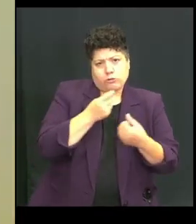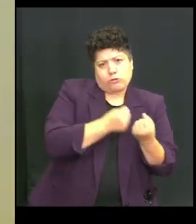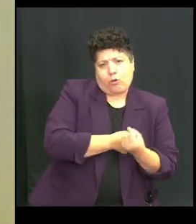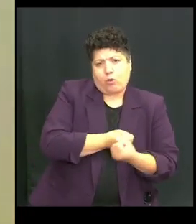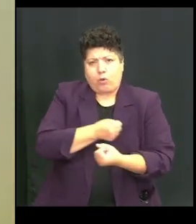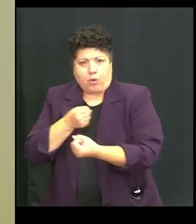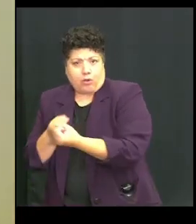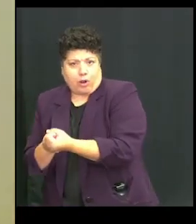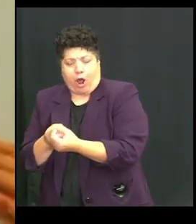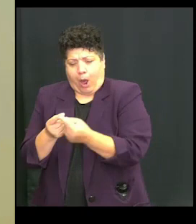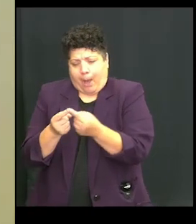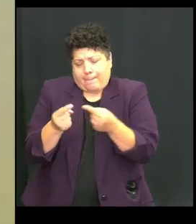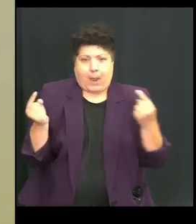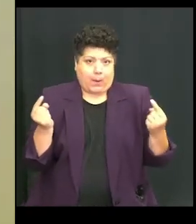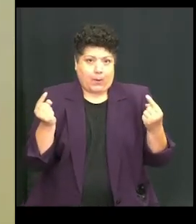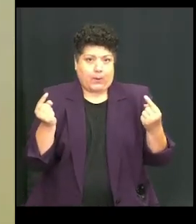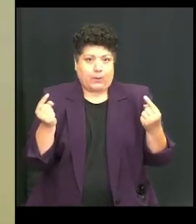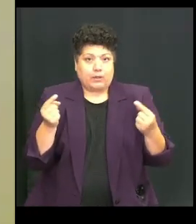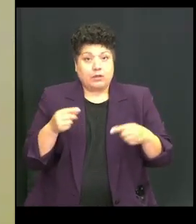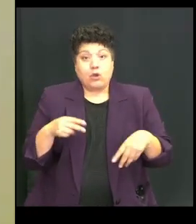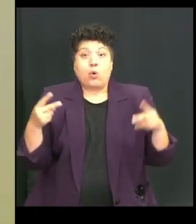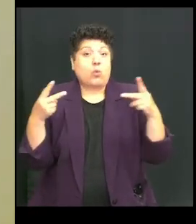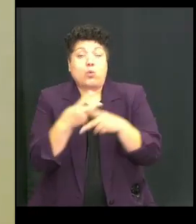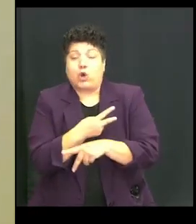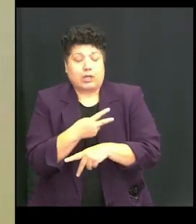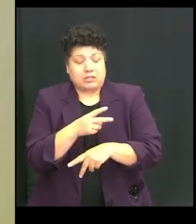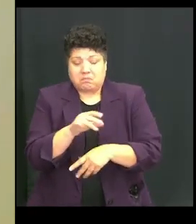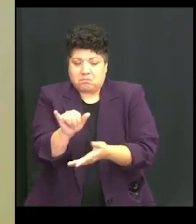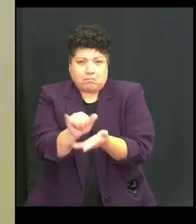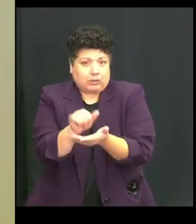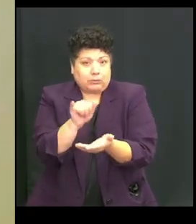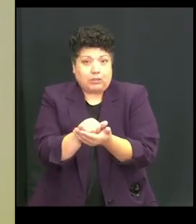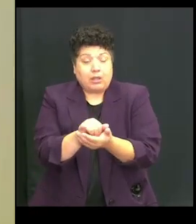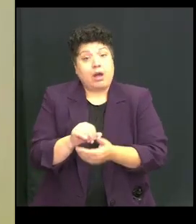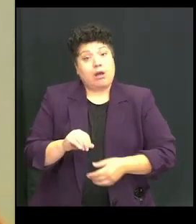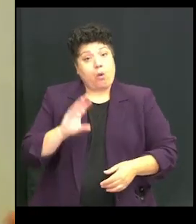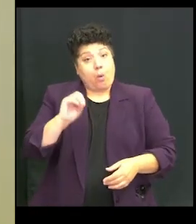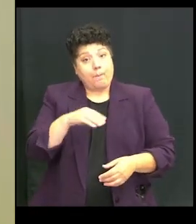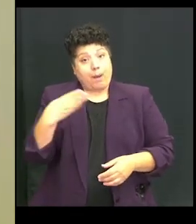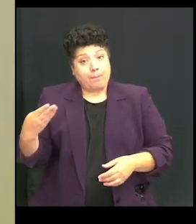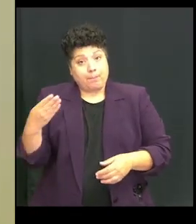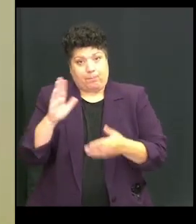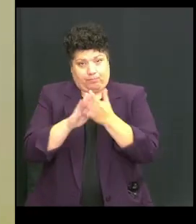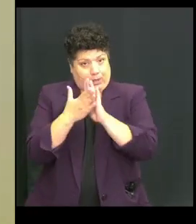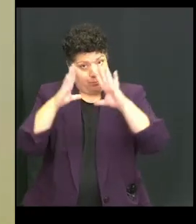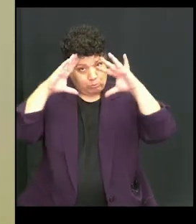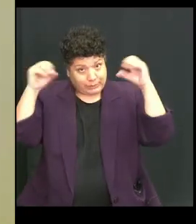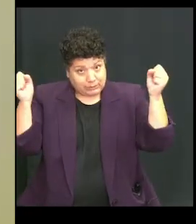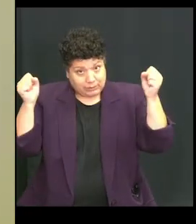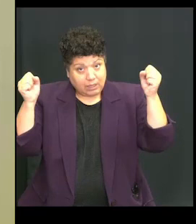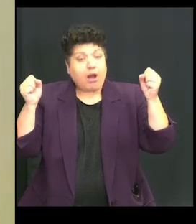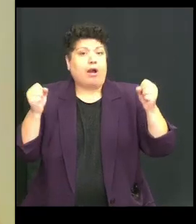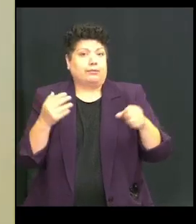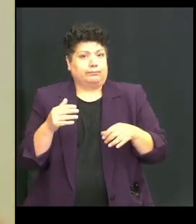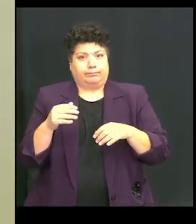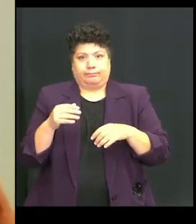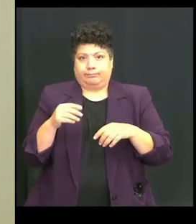then President Obama became [laugh] president and the same story and then Trump, good lord!